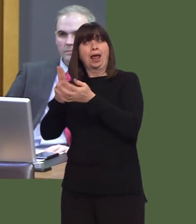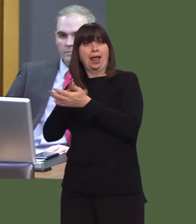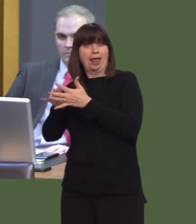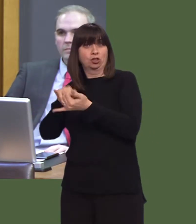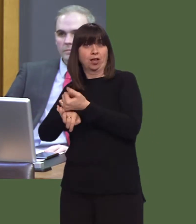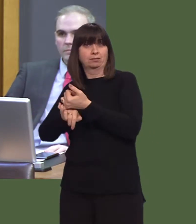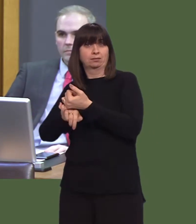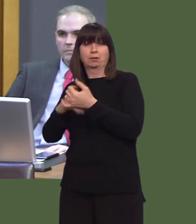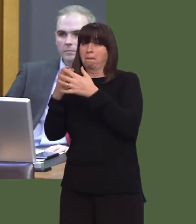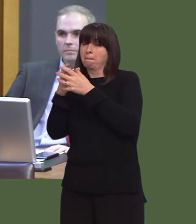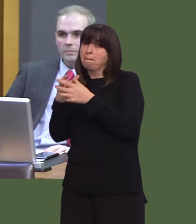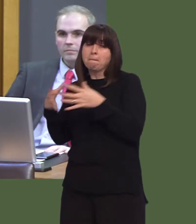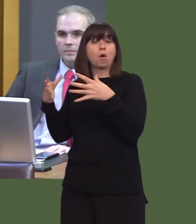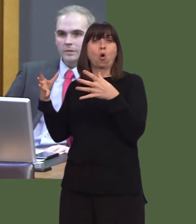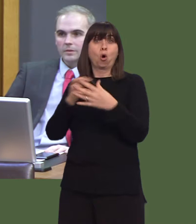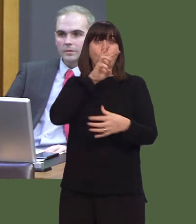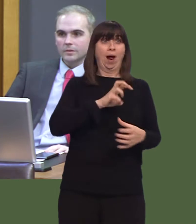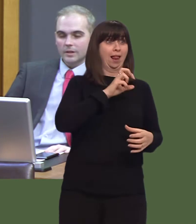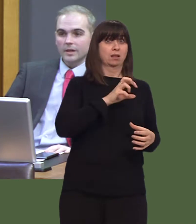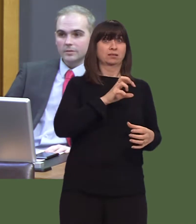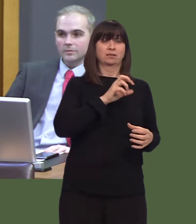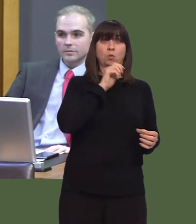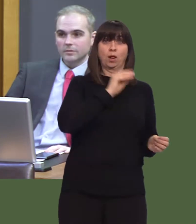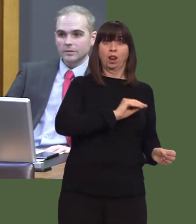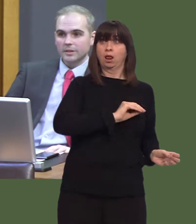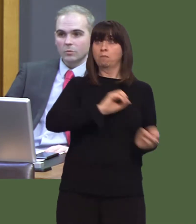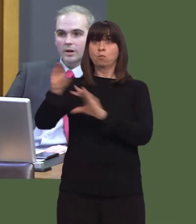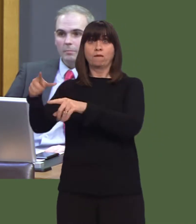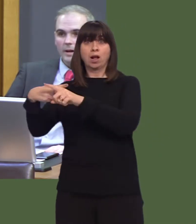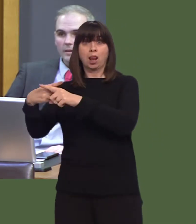attract even more of our future Welsh doctors.